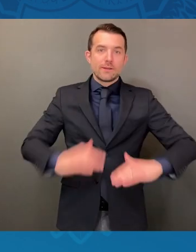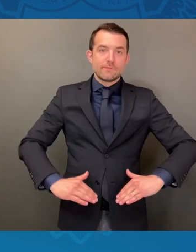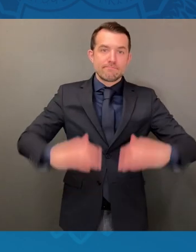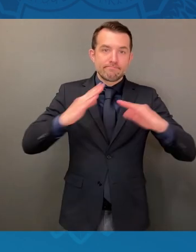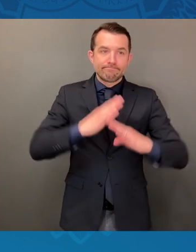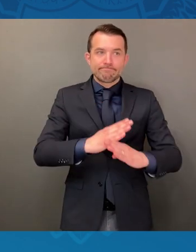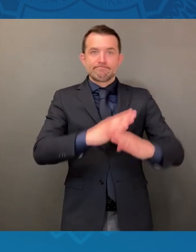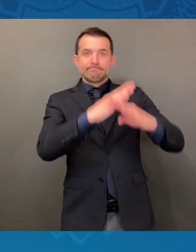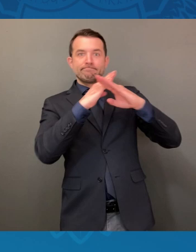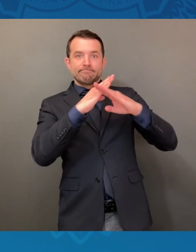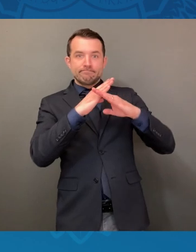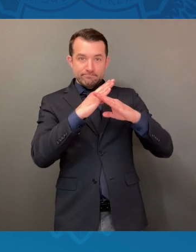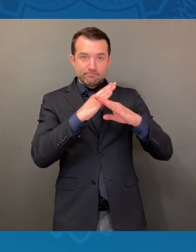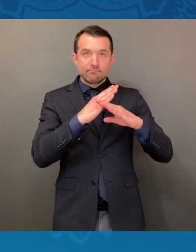will be spent right here in Louisiana.